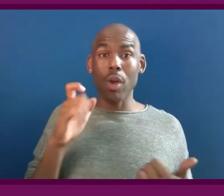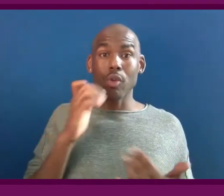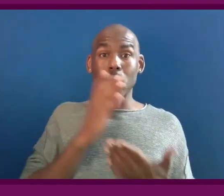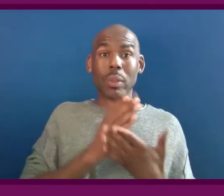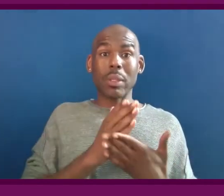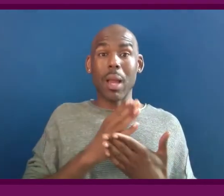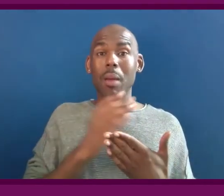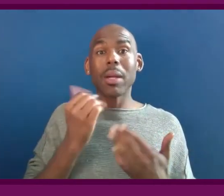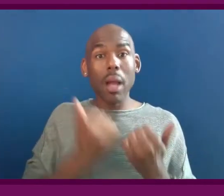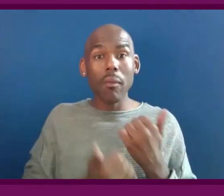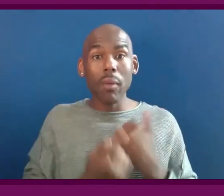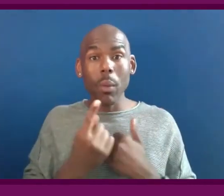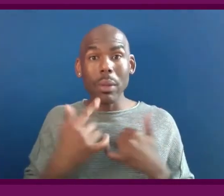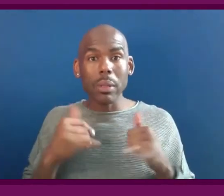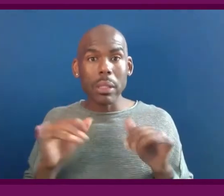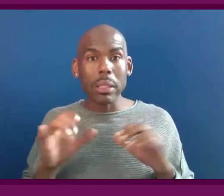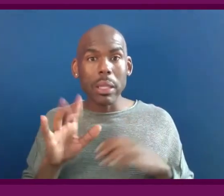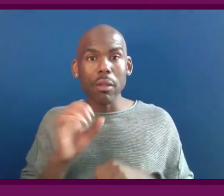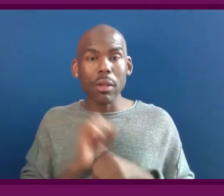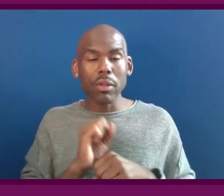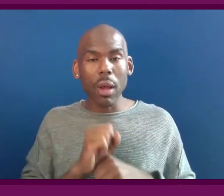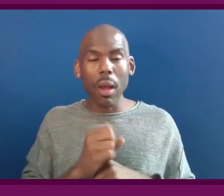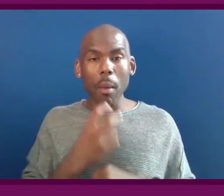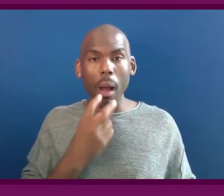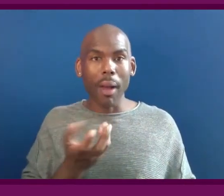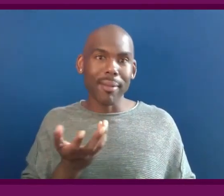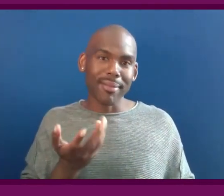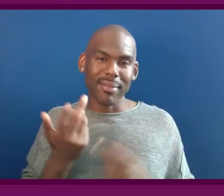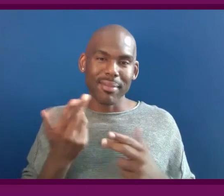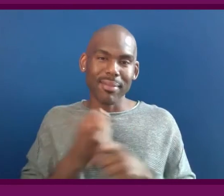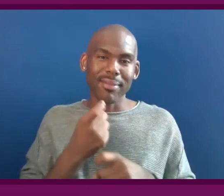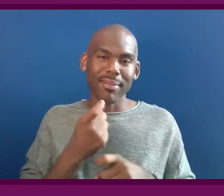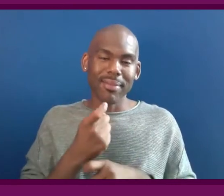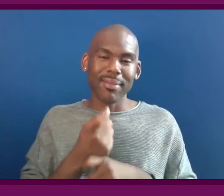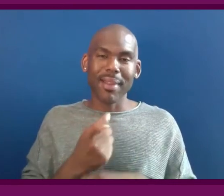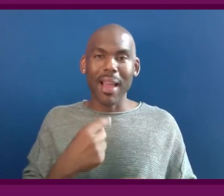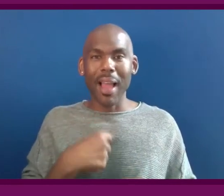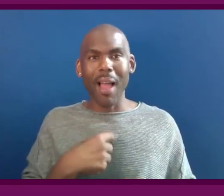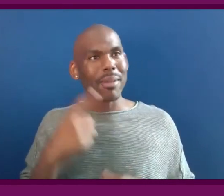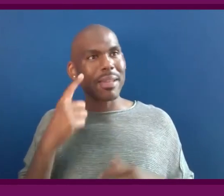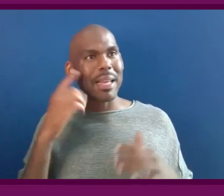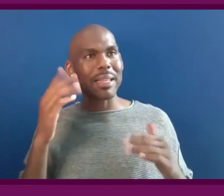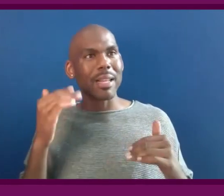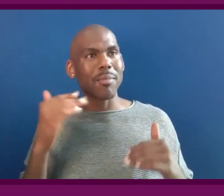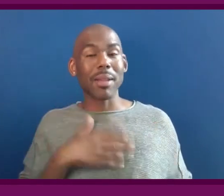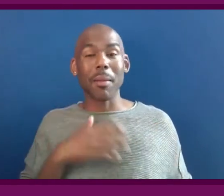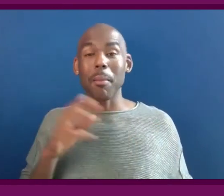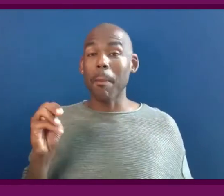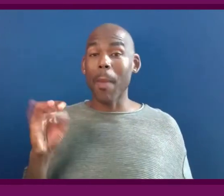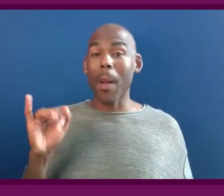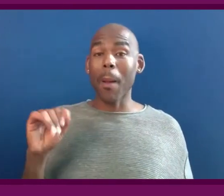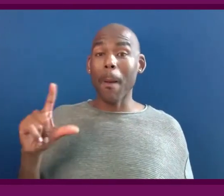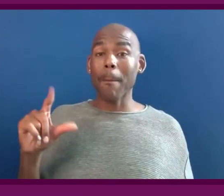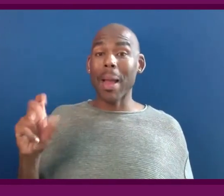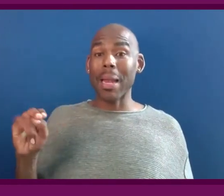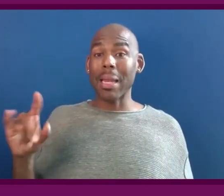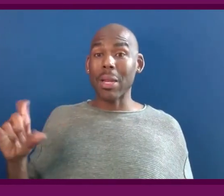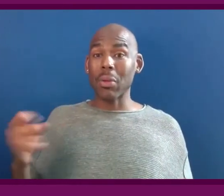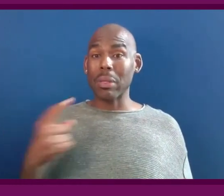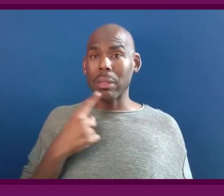And everybody's still did their job. Ashley Inkumsah: Exactly. Kamilah Martin-Proctor: So I'm expecting my millennials to say, "Wait